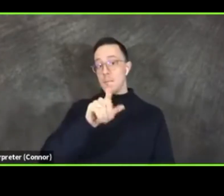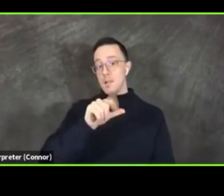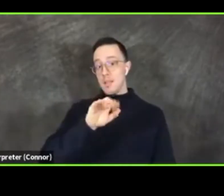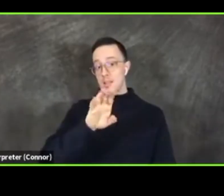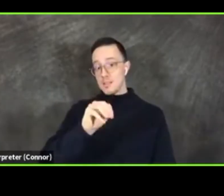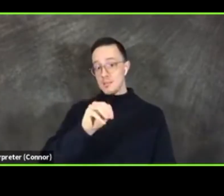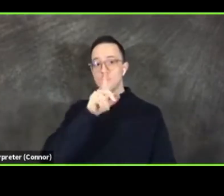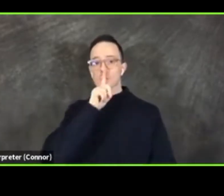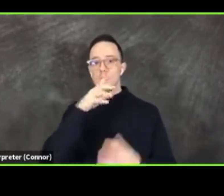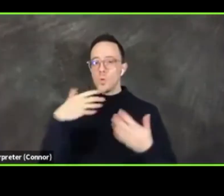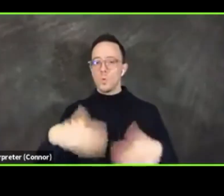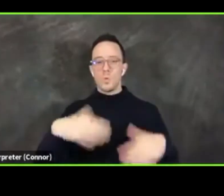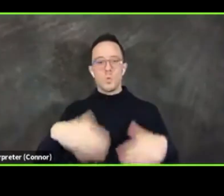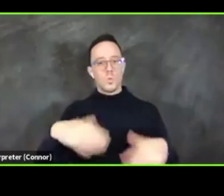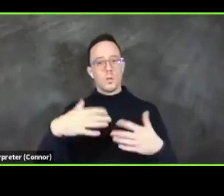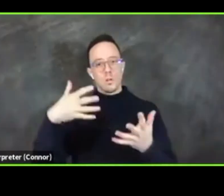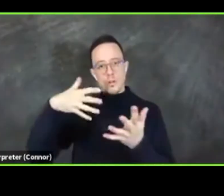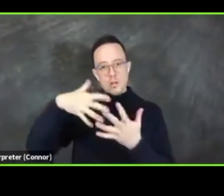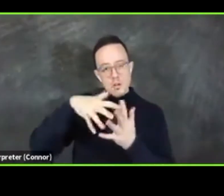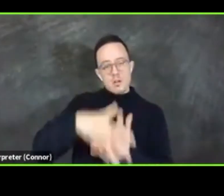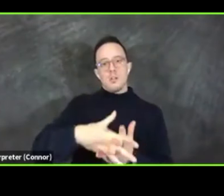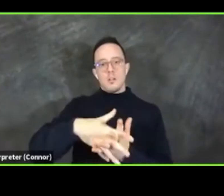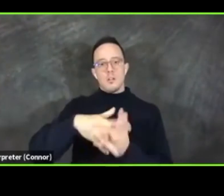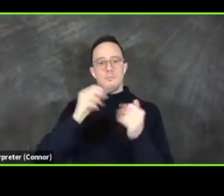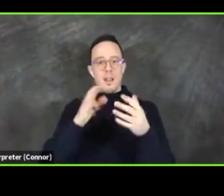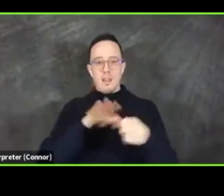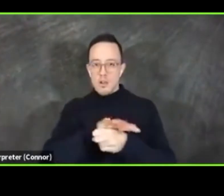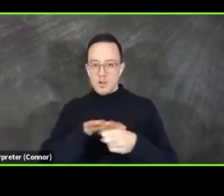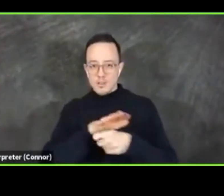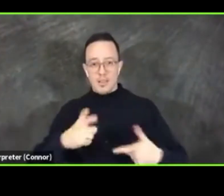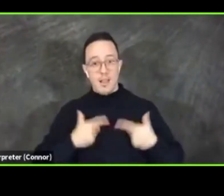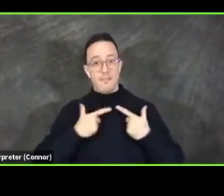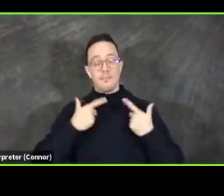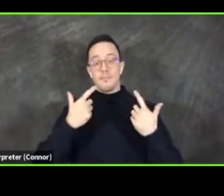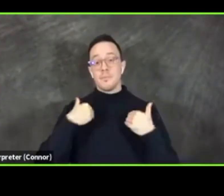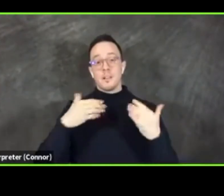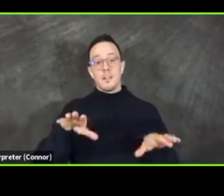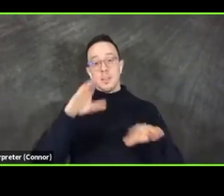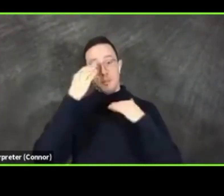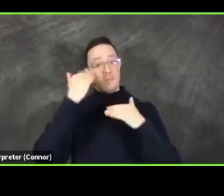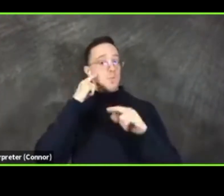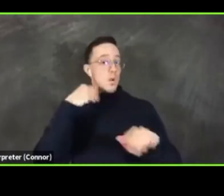INCLUDES, BUT NOT LIMITED TO ACCESS TO INDEPENDENT AND SAFE TRANSPORTATION, EMPLOYMENT AND HEALTHCARE.